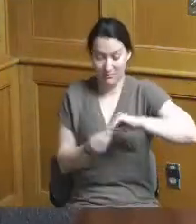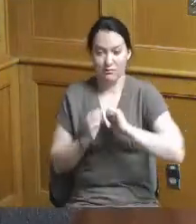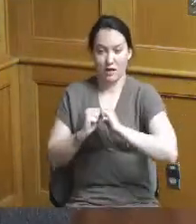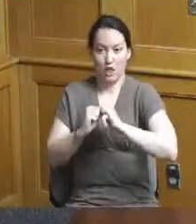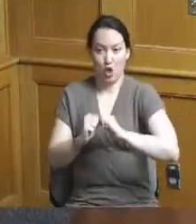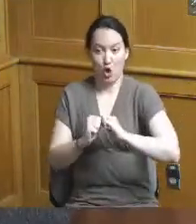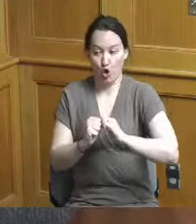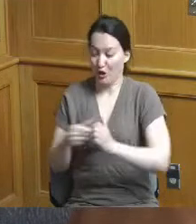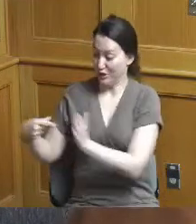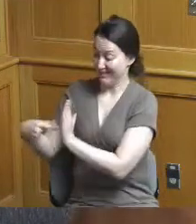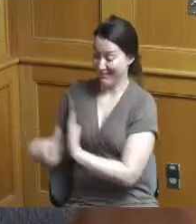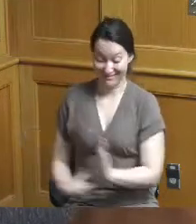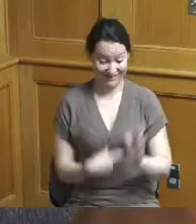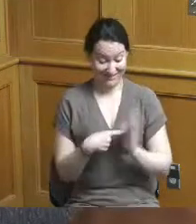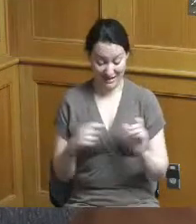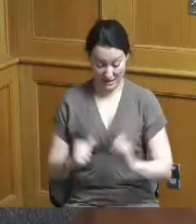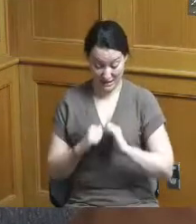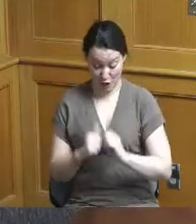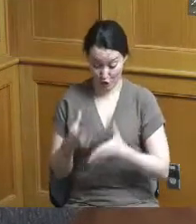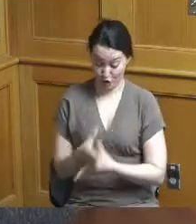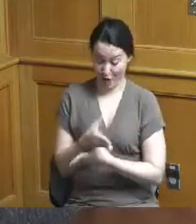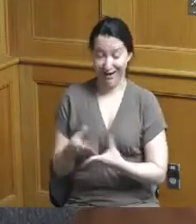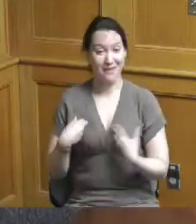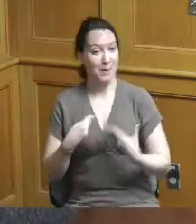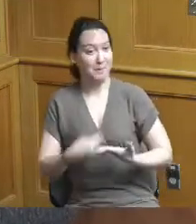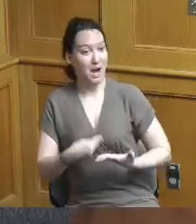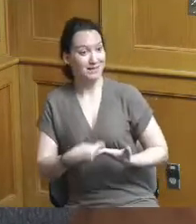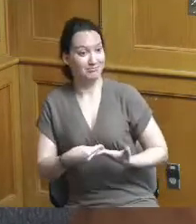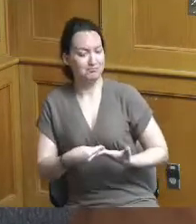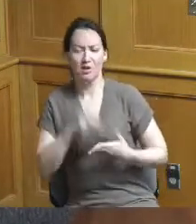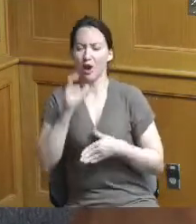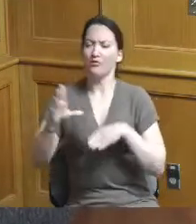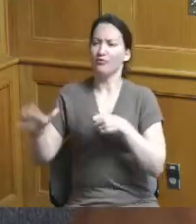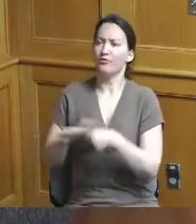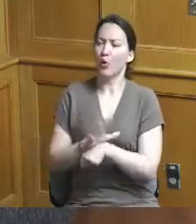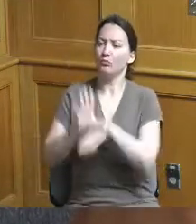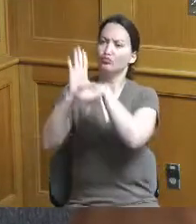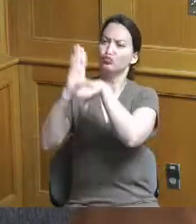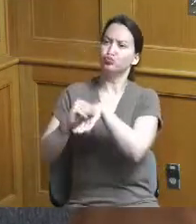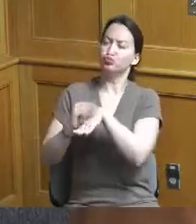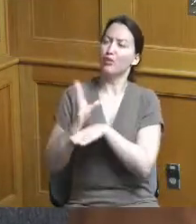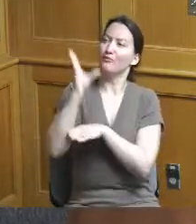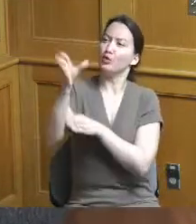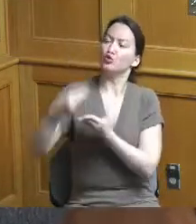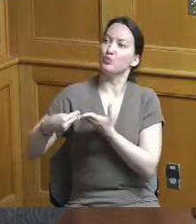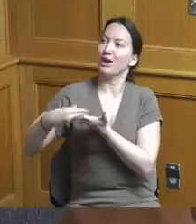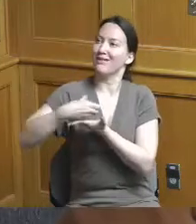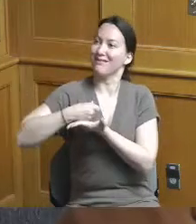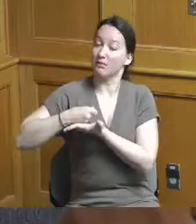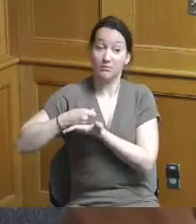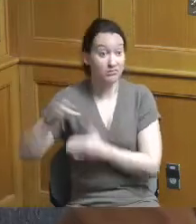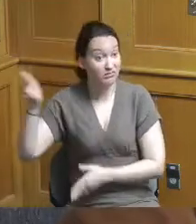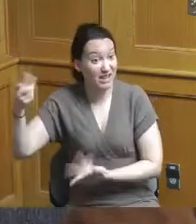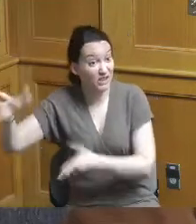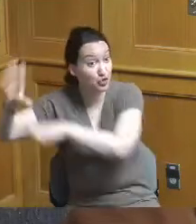and we got some money we didn't use up all of our future earnings they did and now we